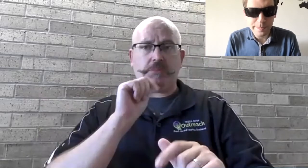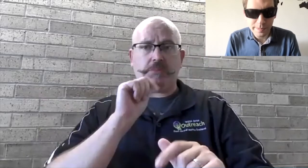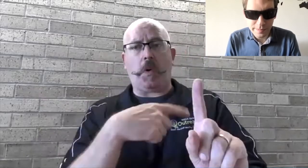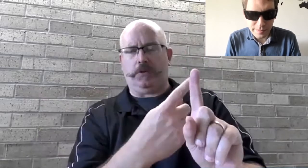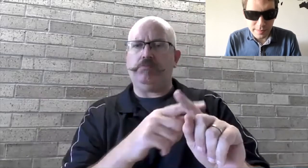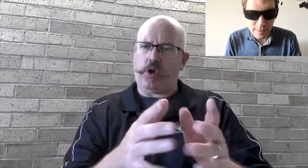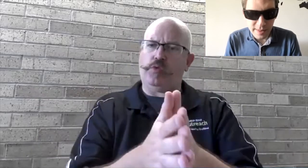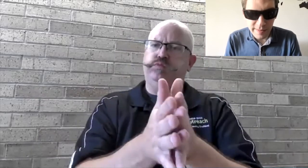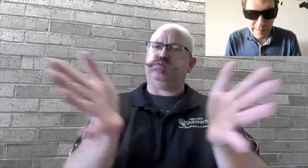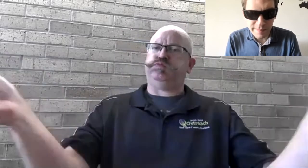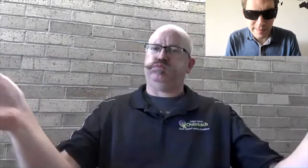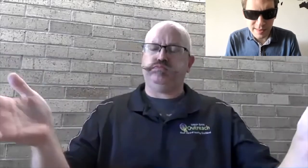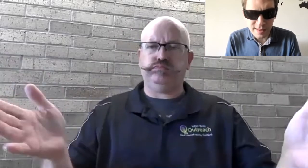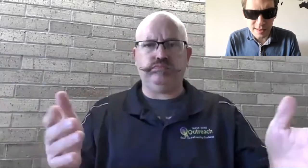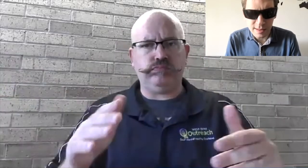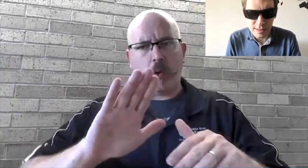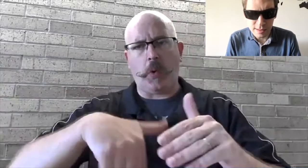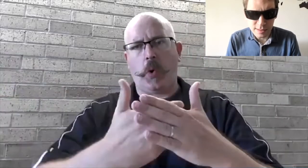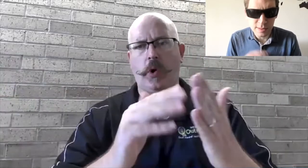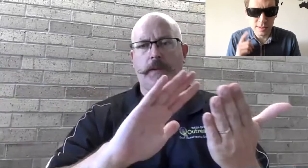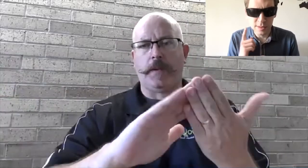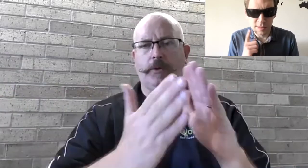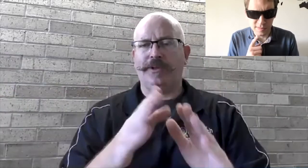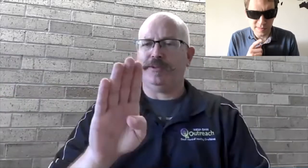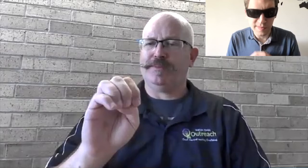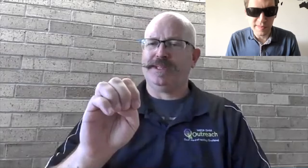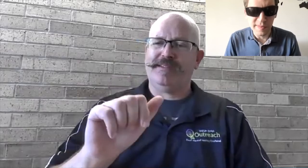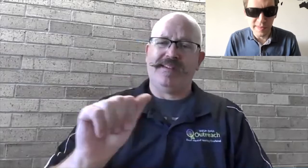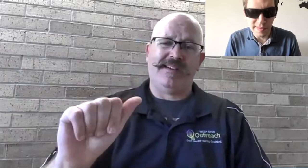who are there to support people who are deaf, Deafblind, and people of different abilities.